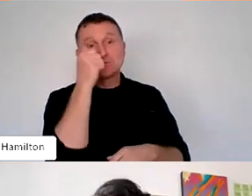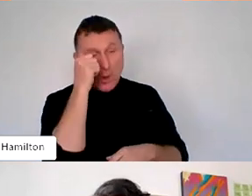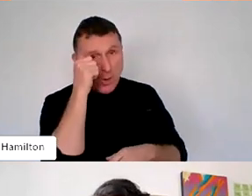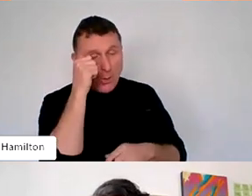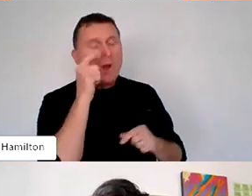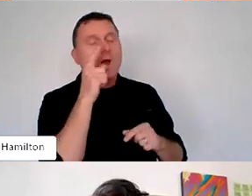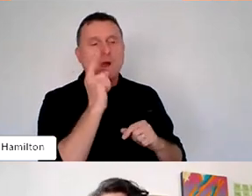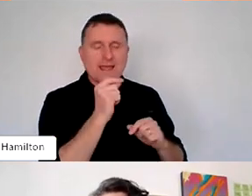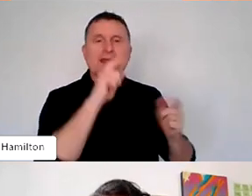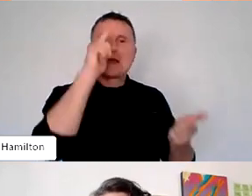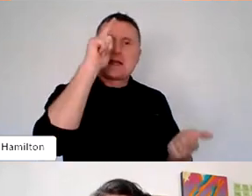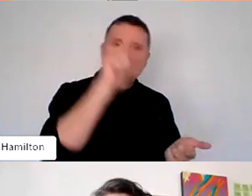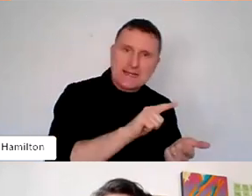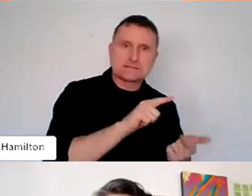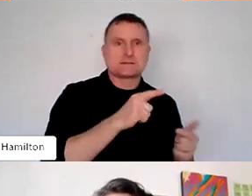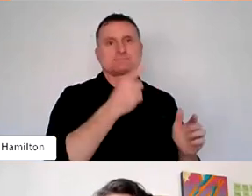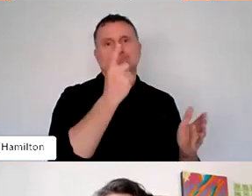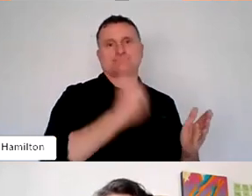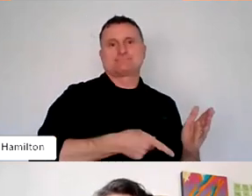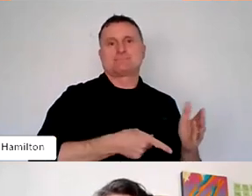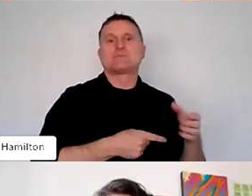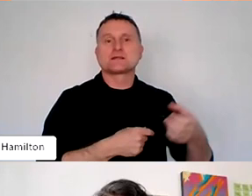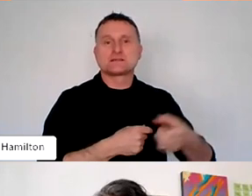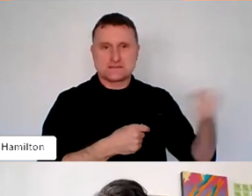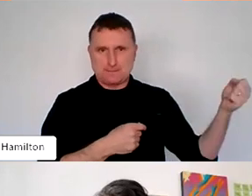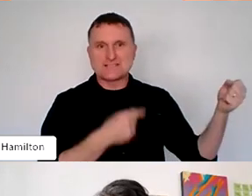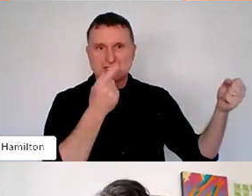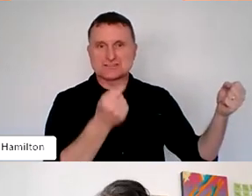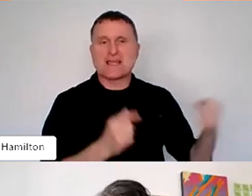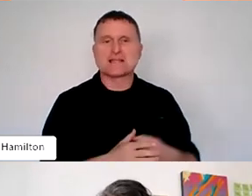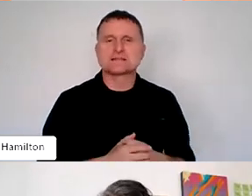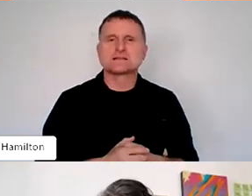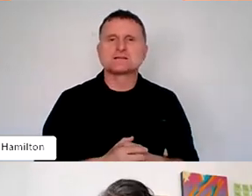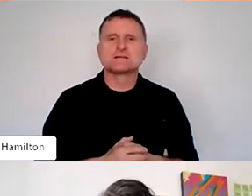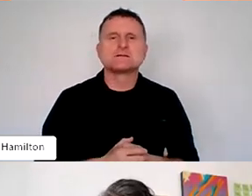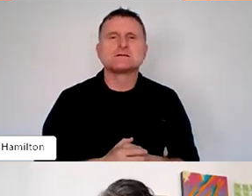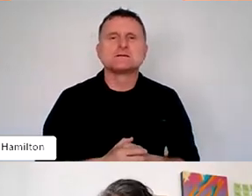of knowledge. Yeah, and again, it's coming down to attitude. I